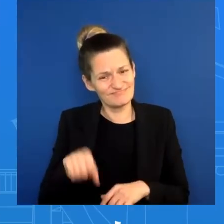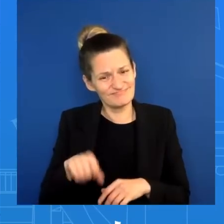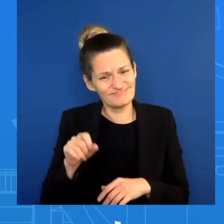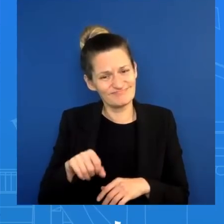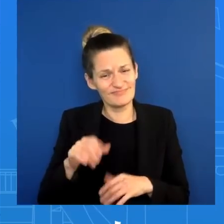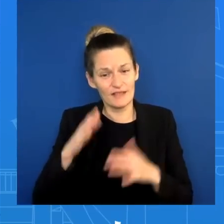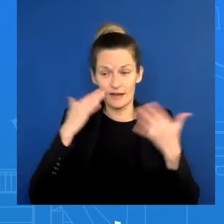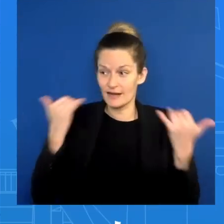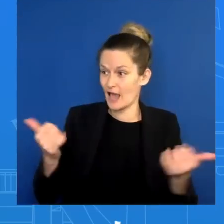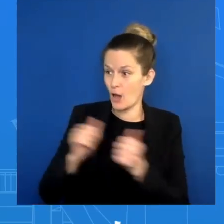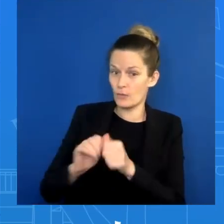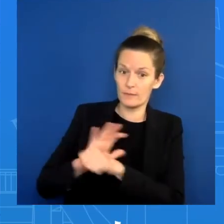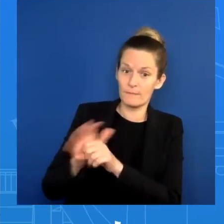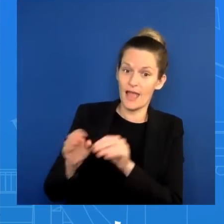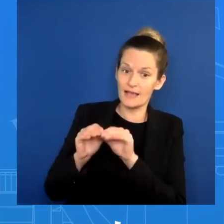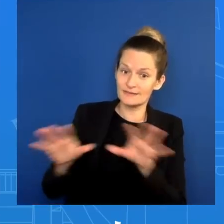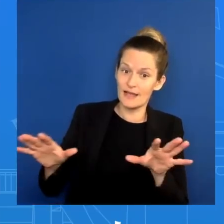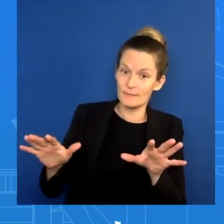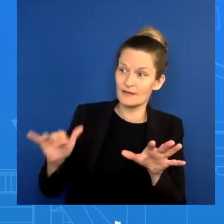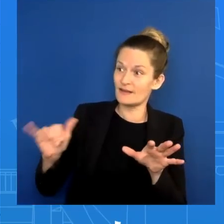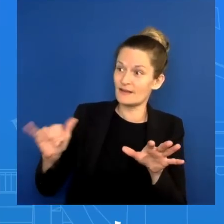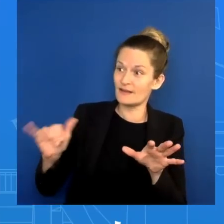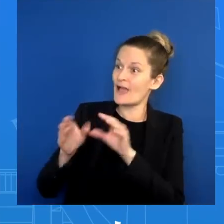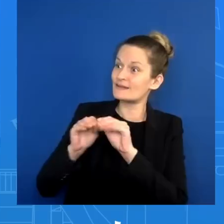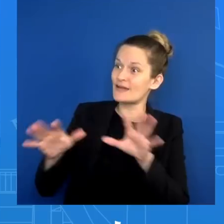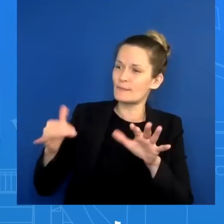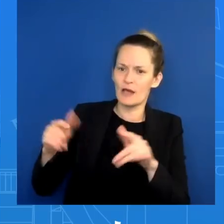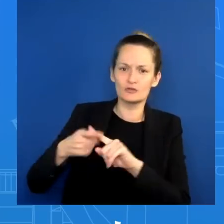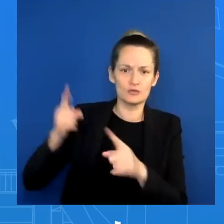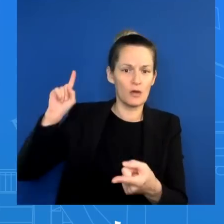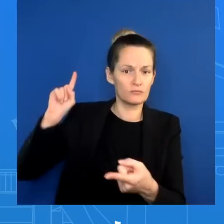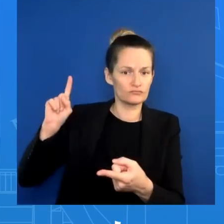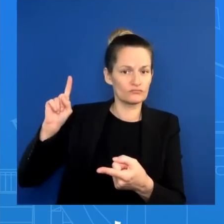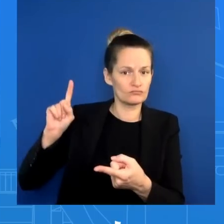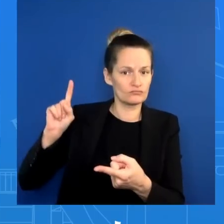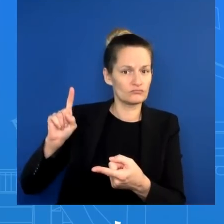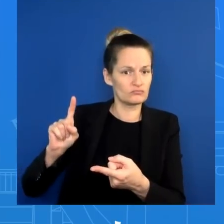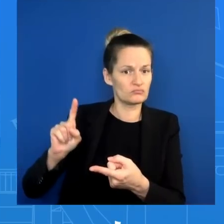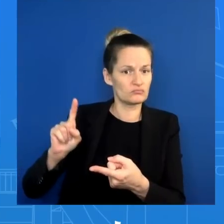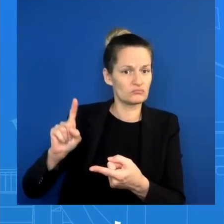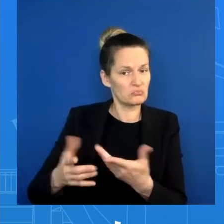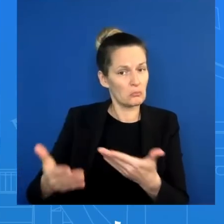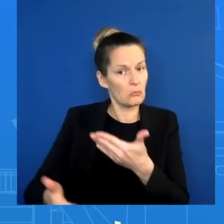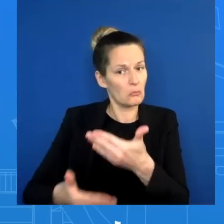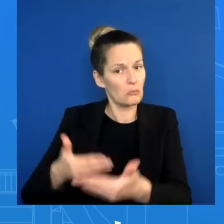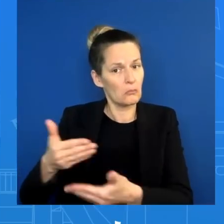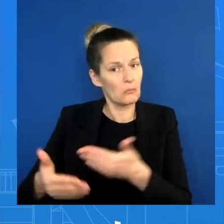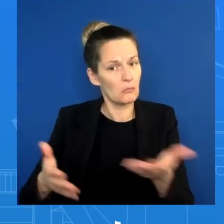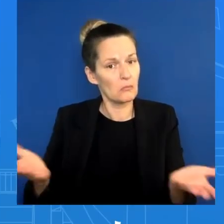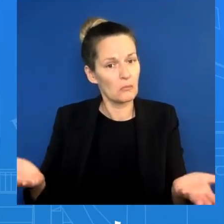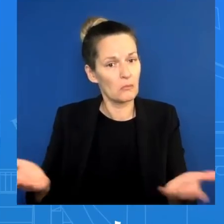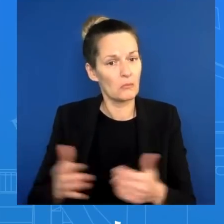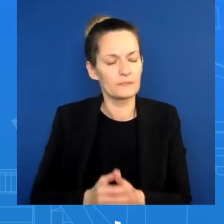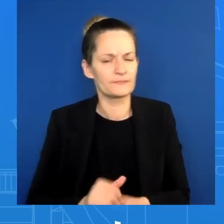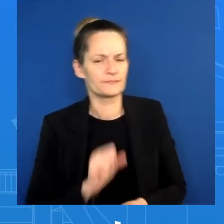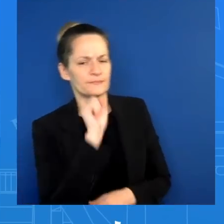because of the work that this president has done. The Press: That was another thing I was going to mention. I mean, the president often says that this is we're not in a recession